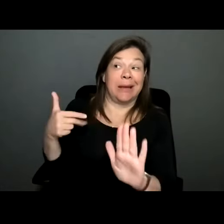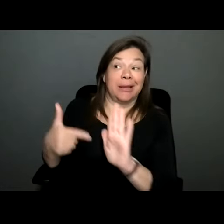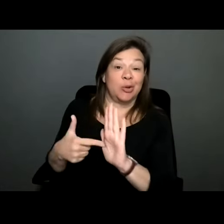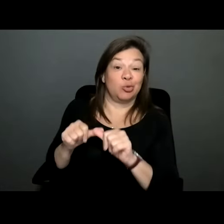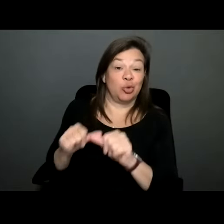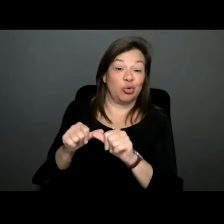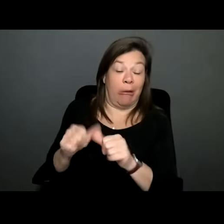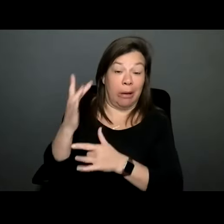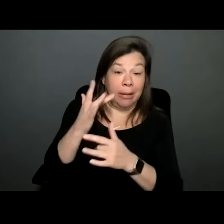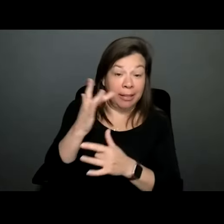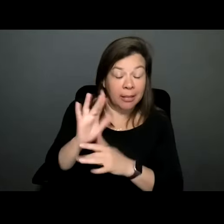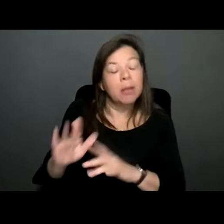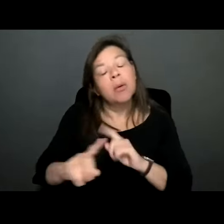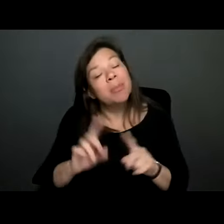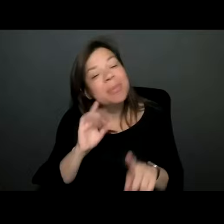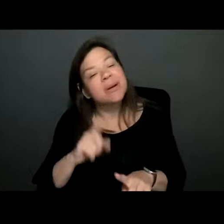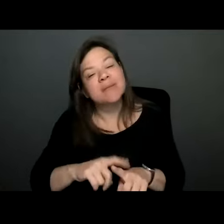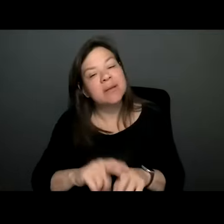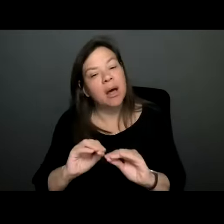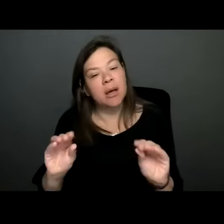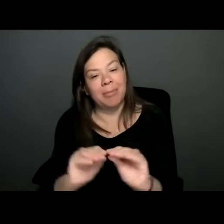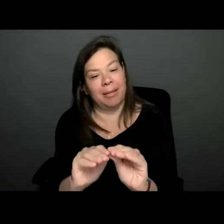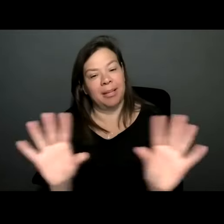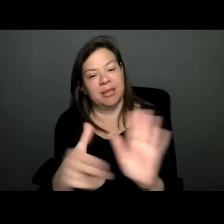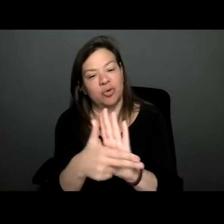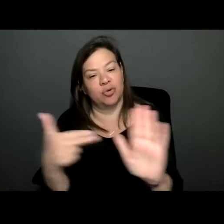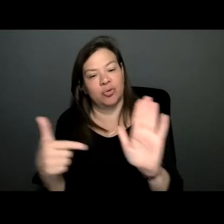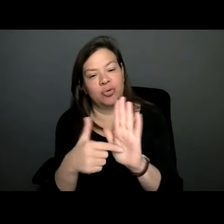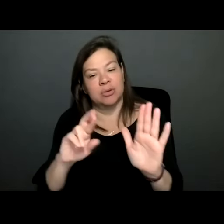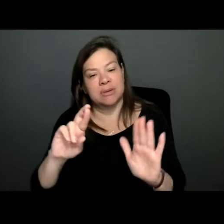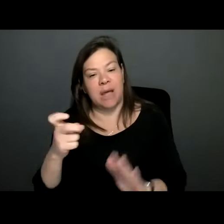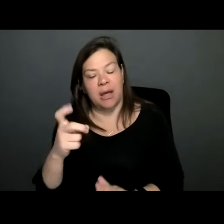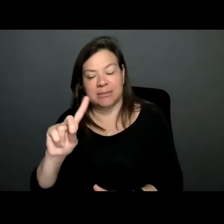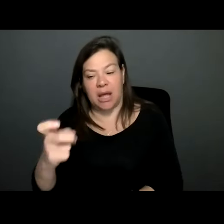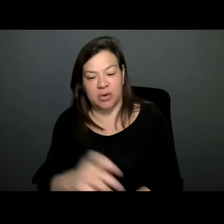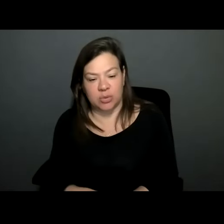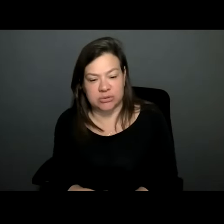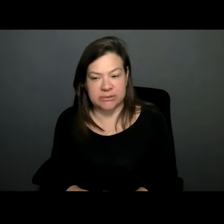But at the time, I didn't have a clear diagnosis. All I knew was that I was in school,